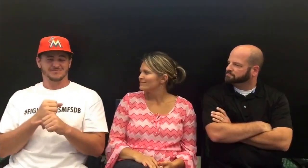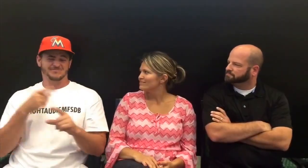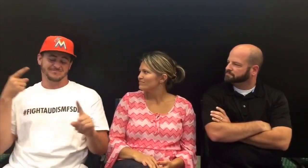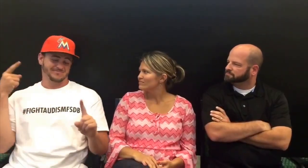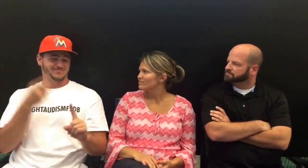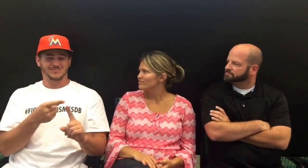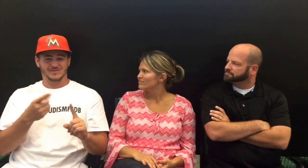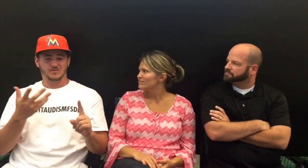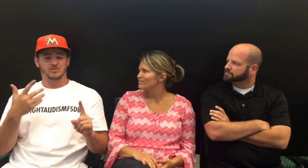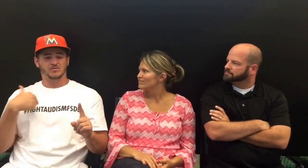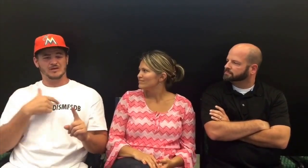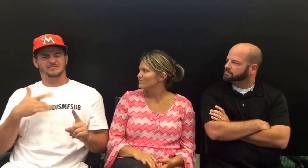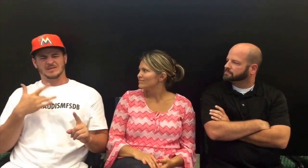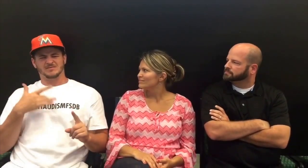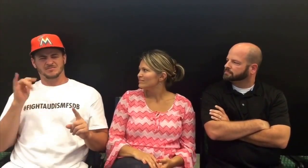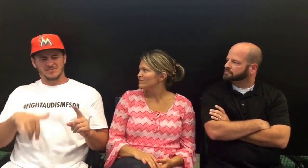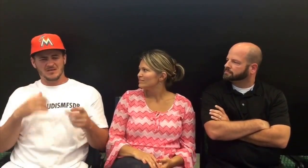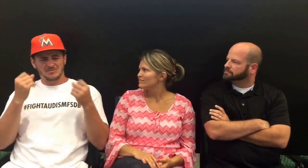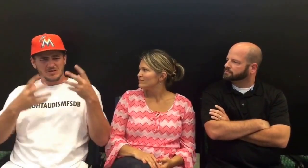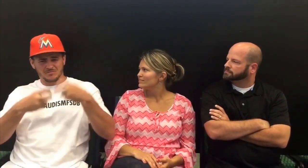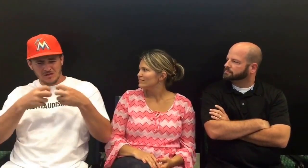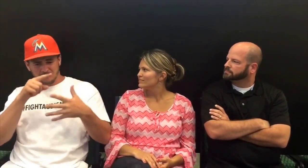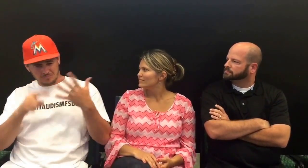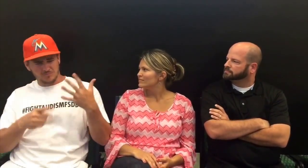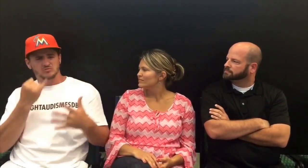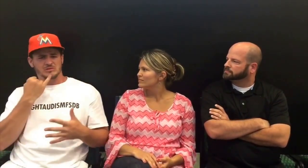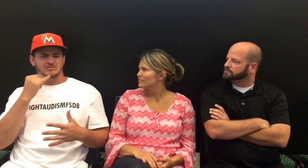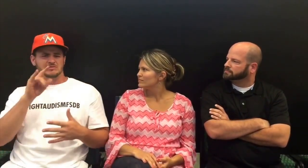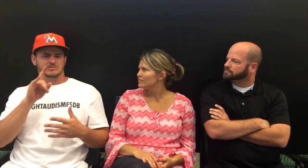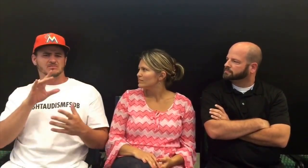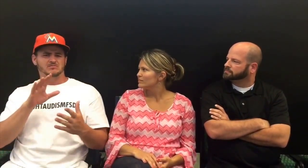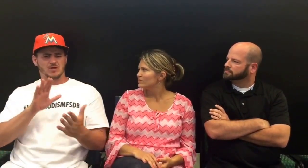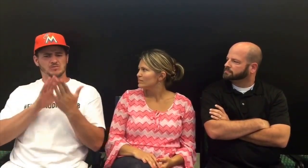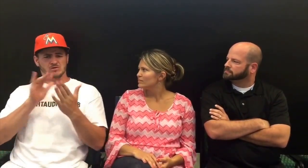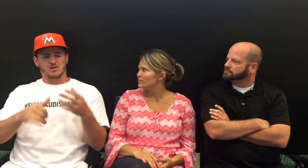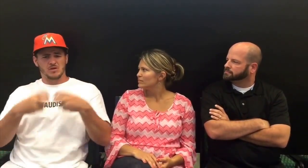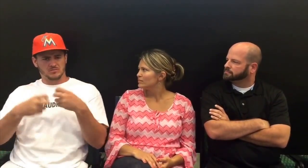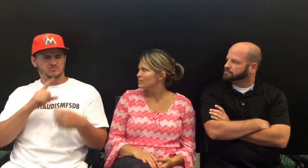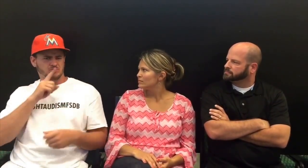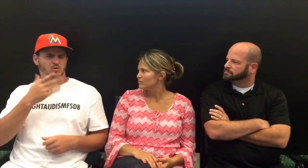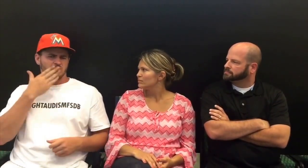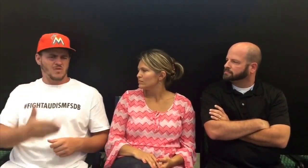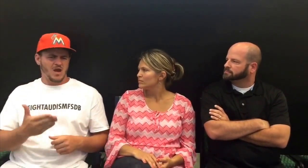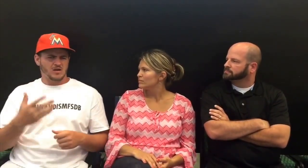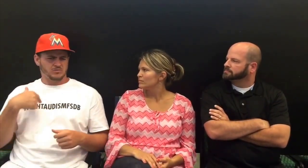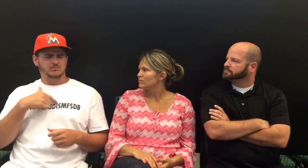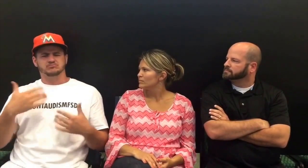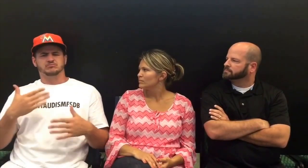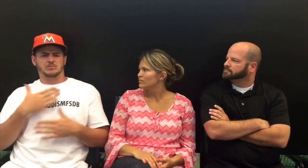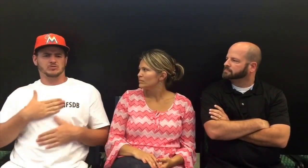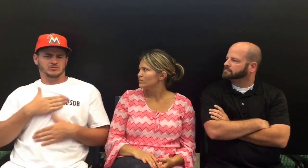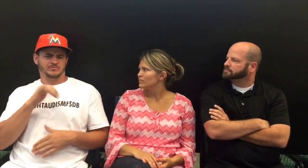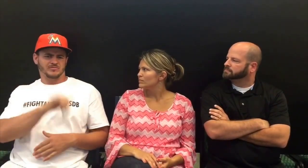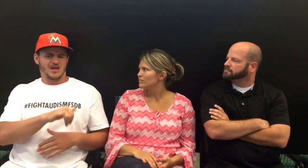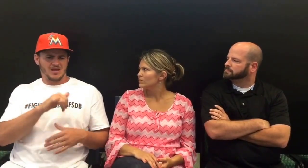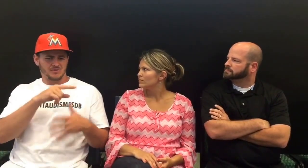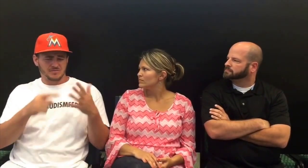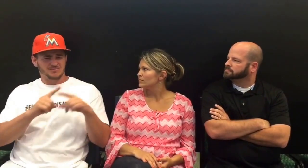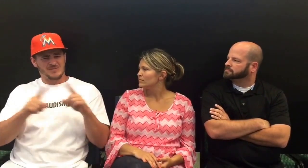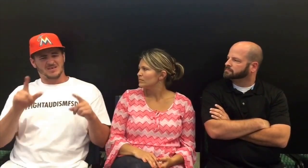To sum it up — we feel that Dr. Prickett addressed many of our issues really well, we appreciate that,